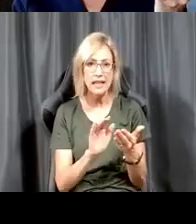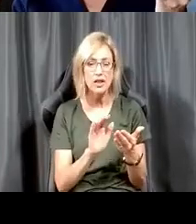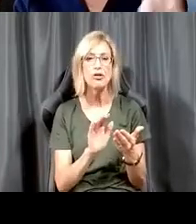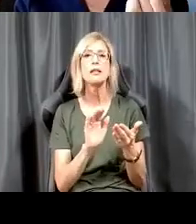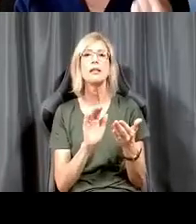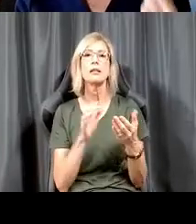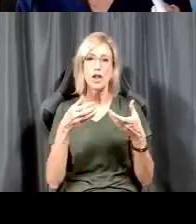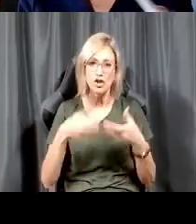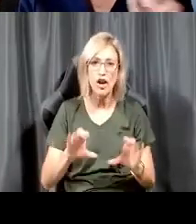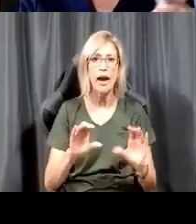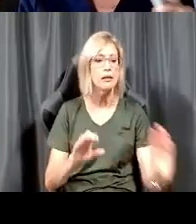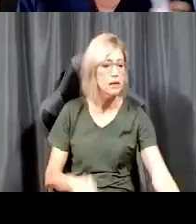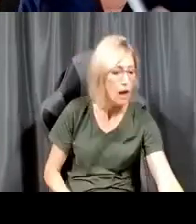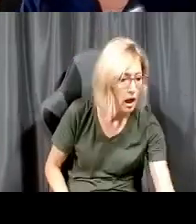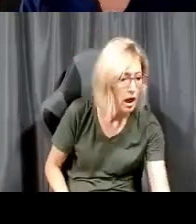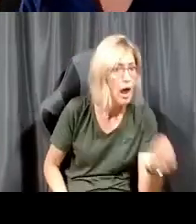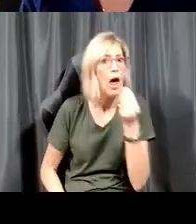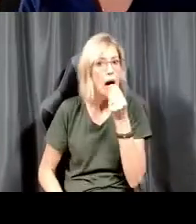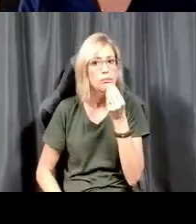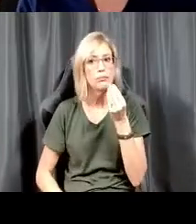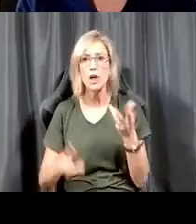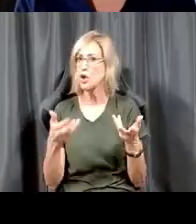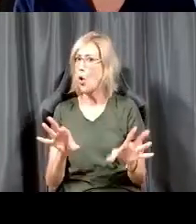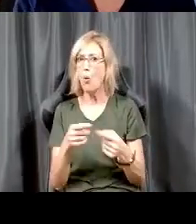to chew on things that we don' t want them chewing on because